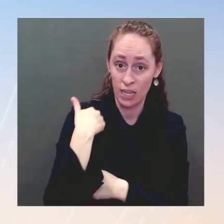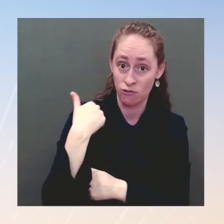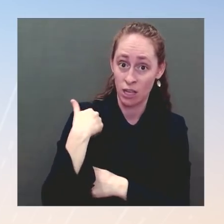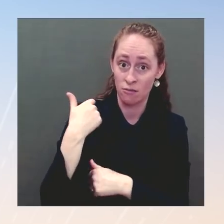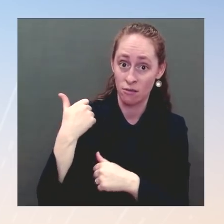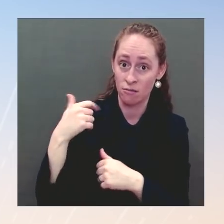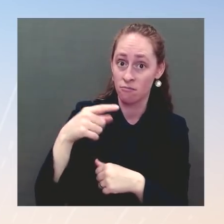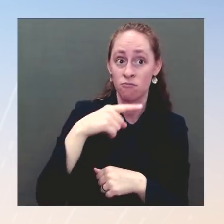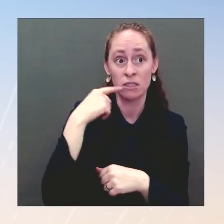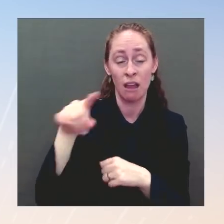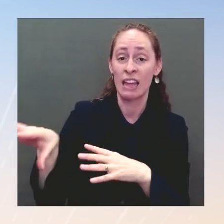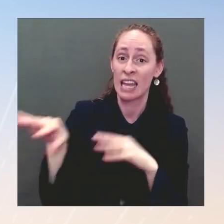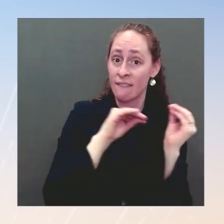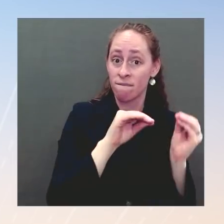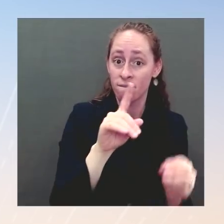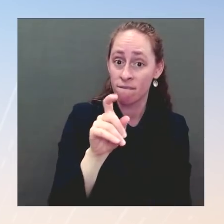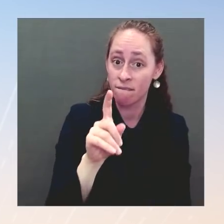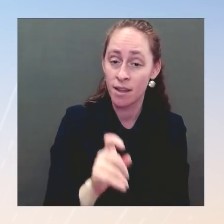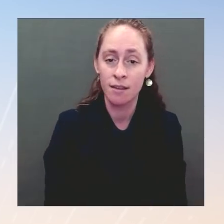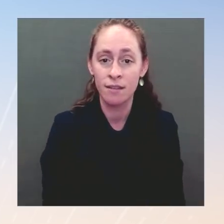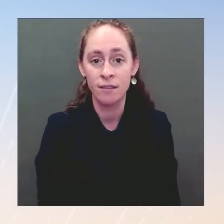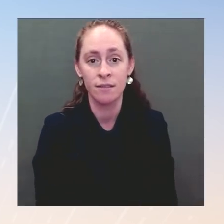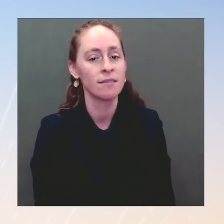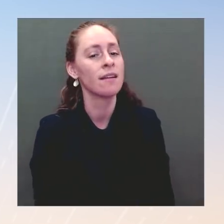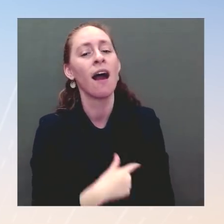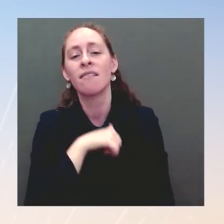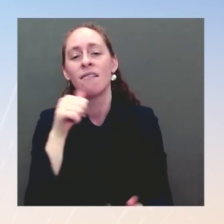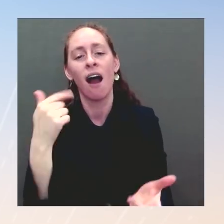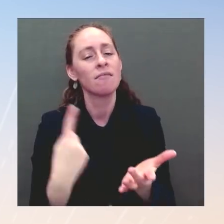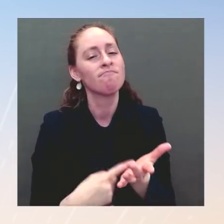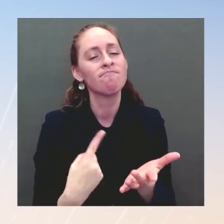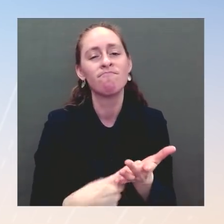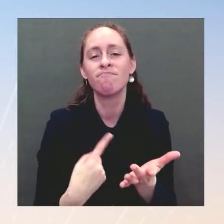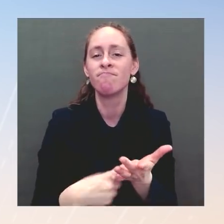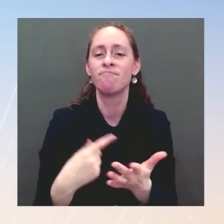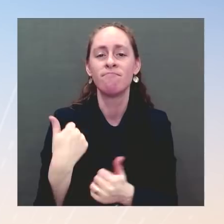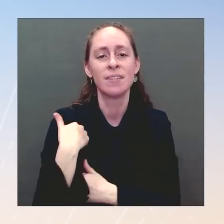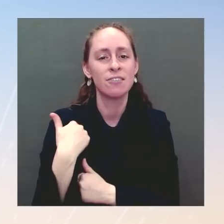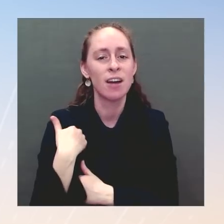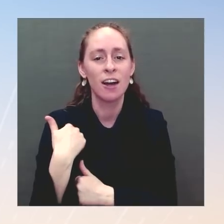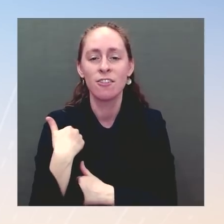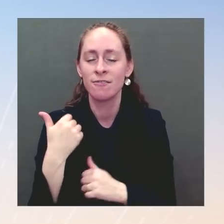from here of movements of any military. But also, what we're trying to do is prevent a war,